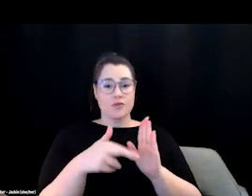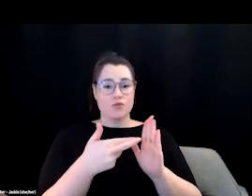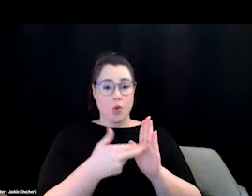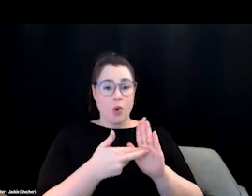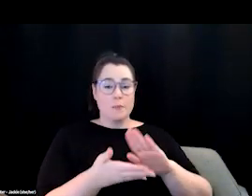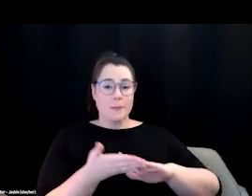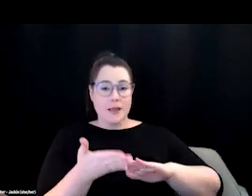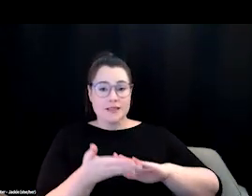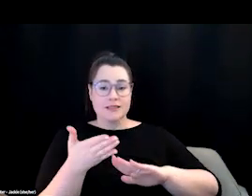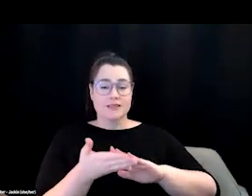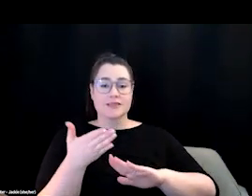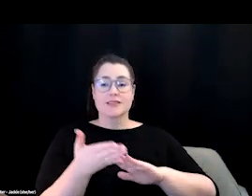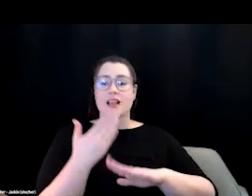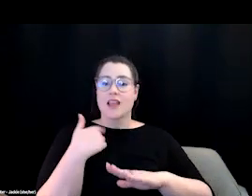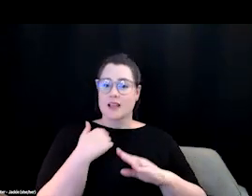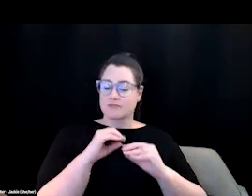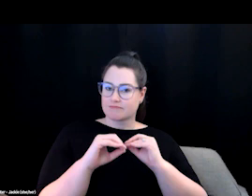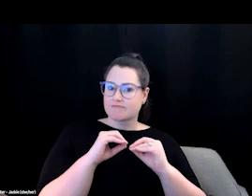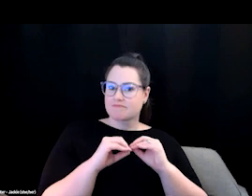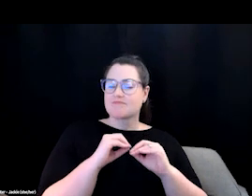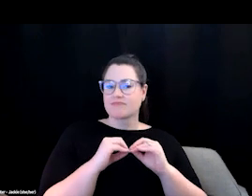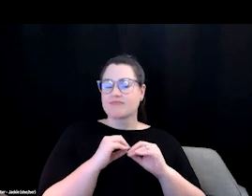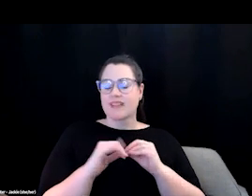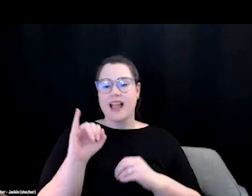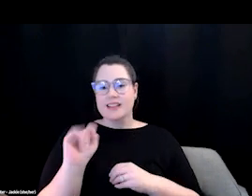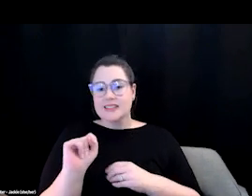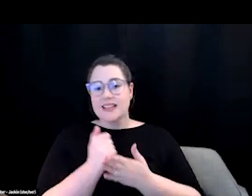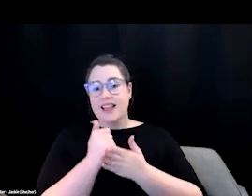So I'm the person that deals mostly with IT Help Central